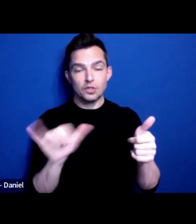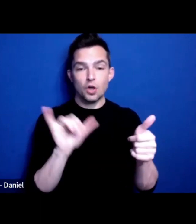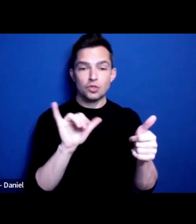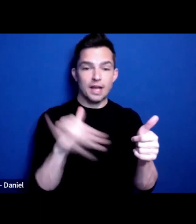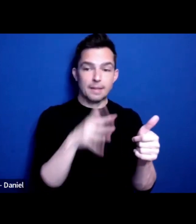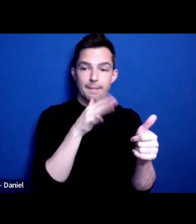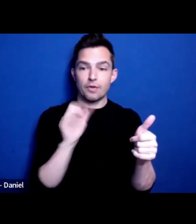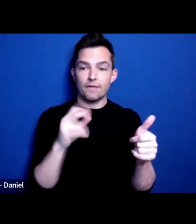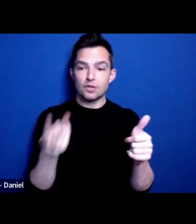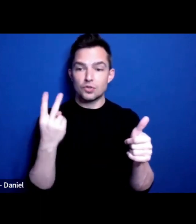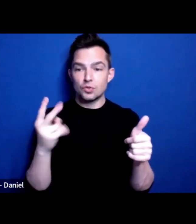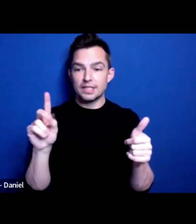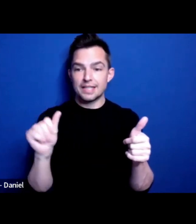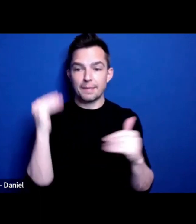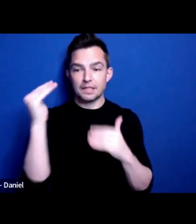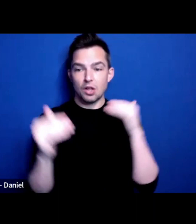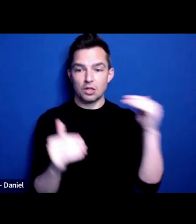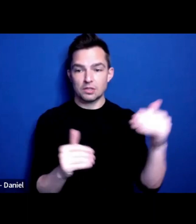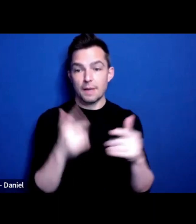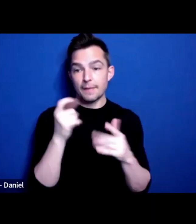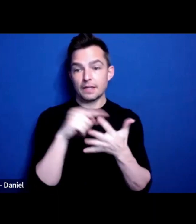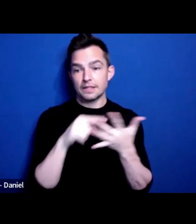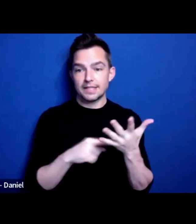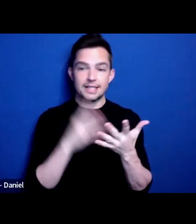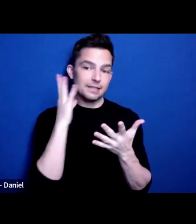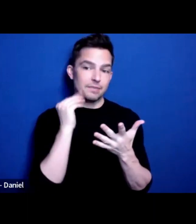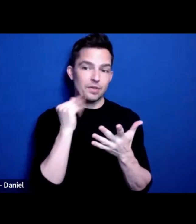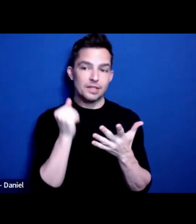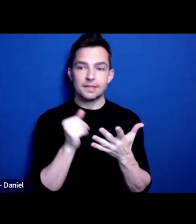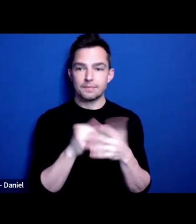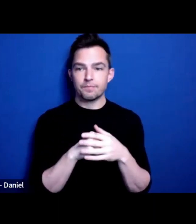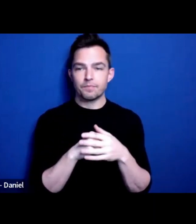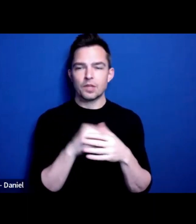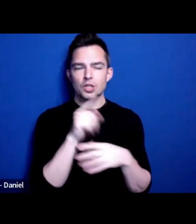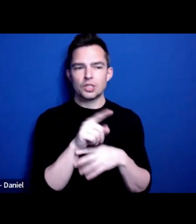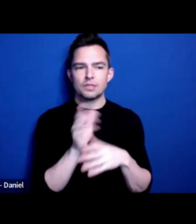of two disabled adults. Because of these experiences, she's had to be an active grassroots